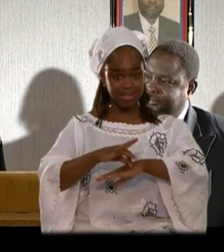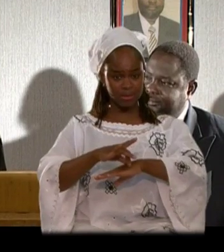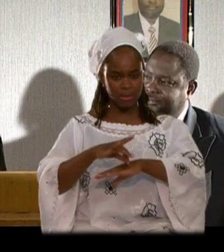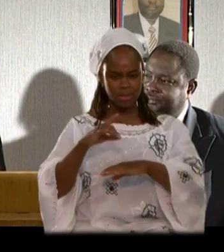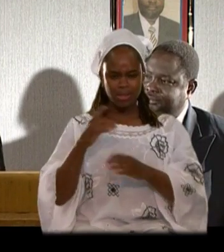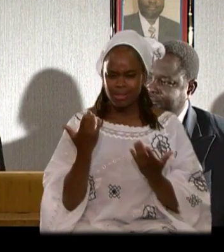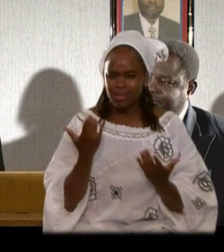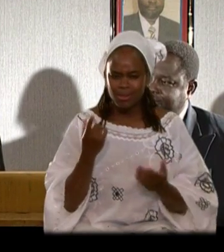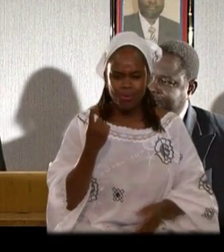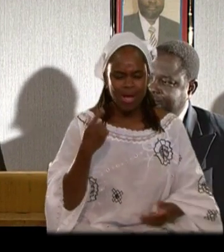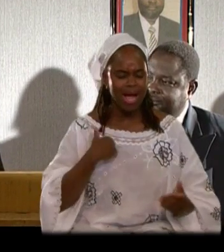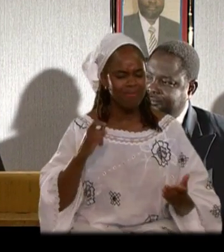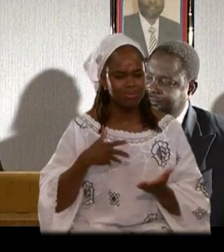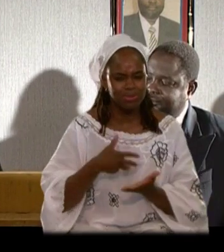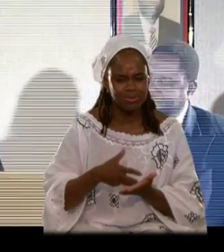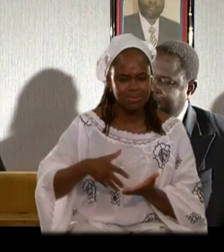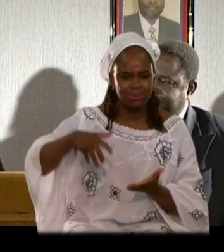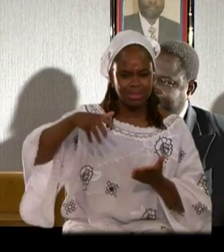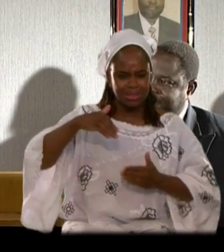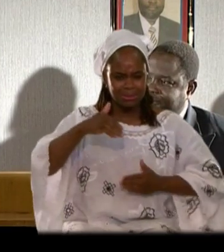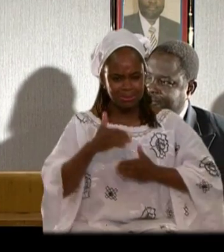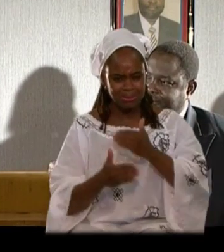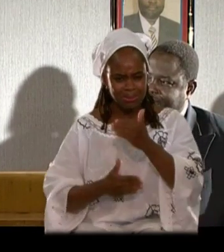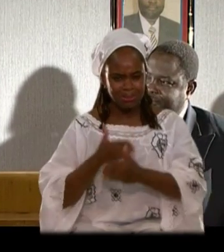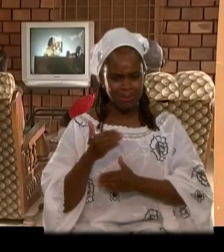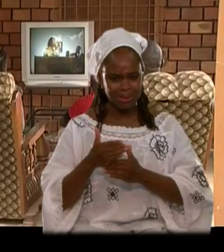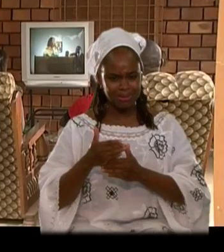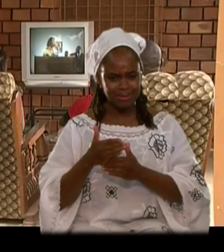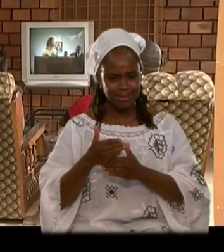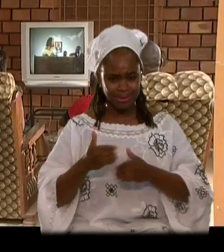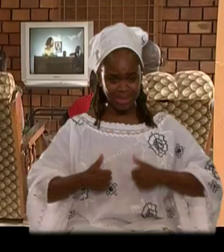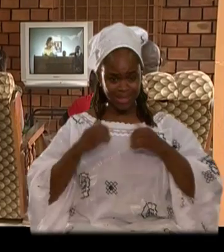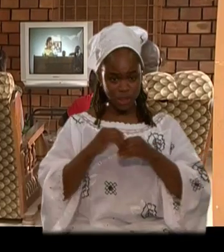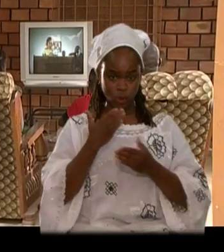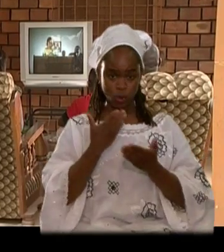On our planet, does one have to be rich in order to have the right to live in good health?